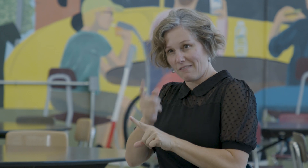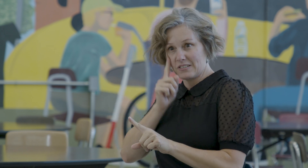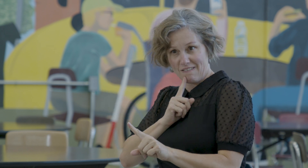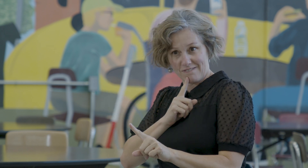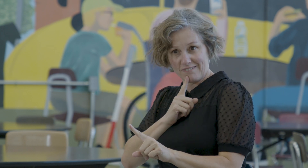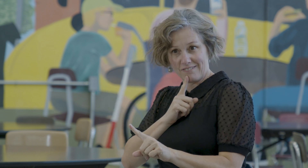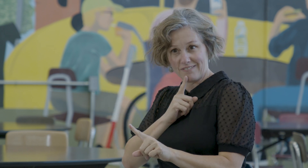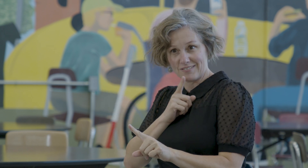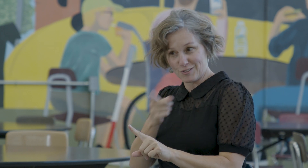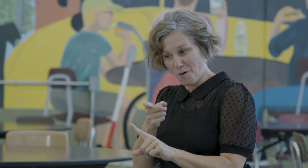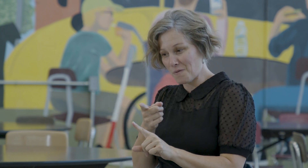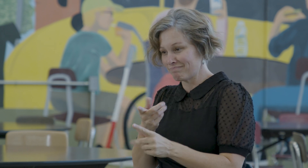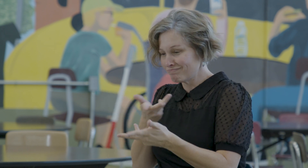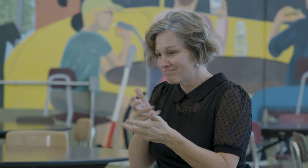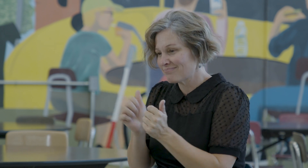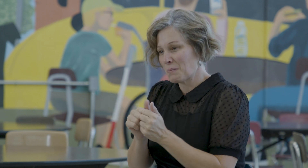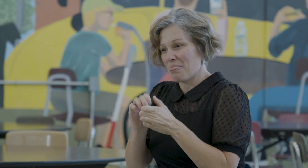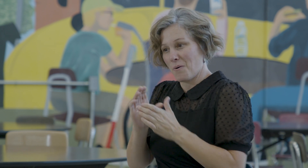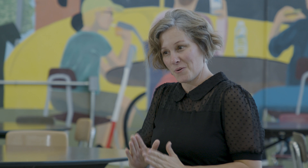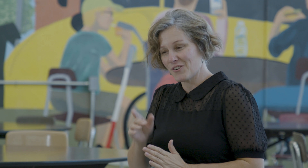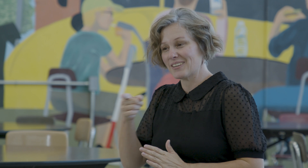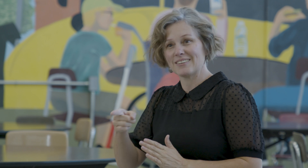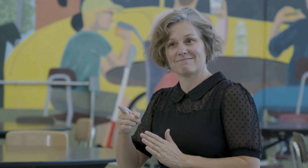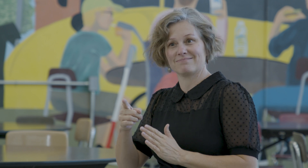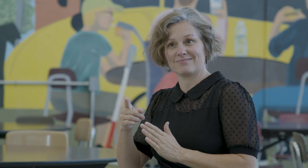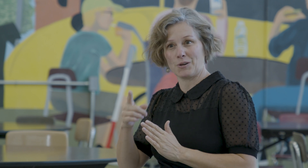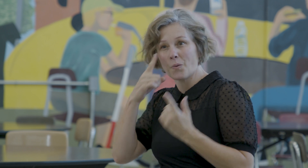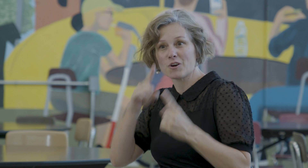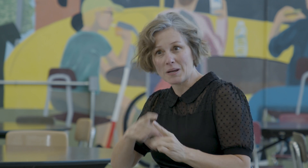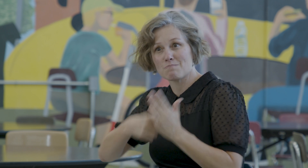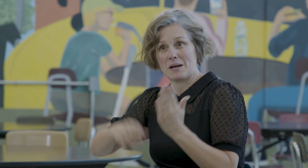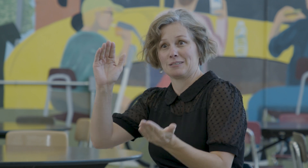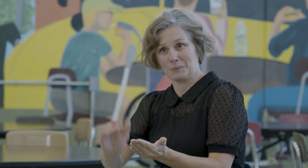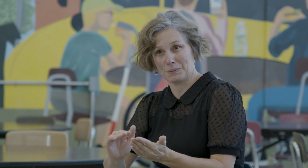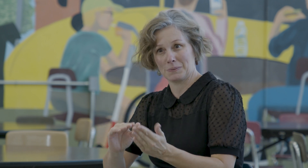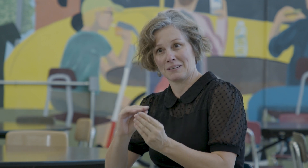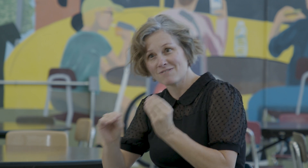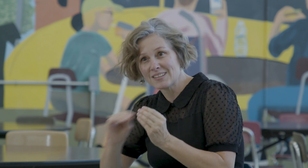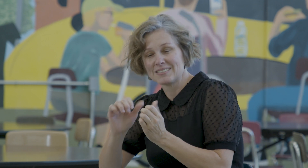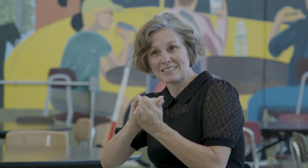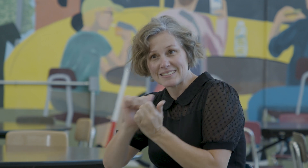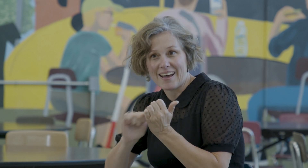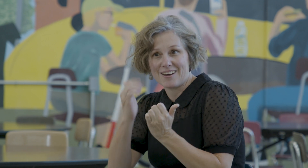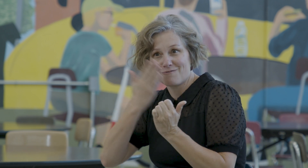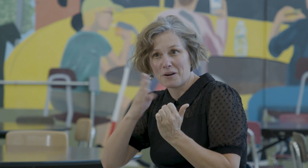We partnered with a deaf-owned auto body shop, and he also agreed to do the work at a reduced price.